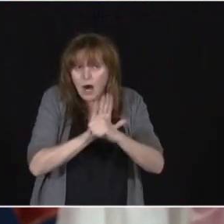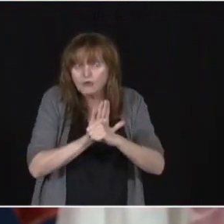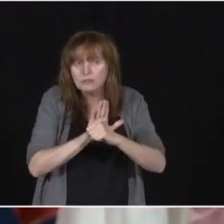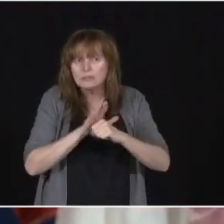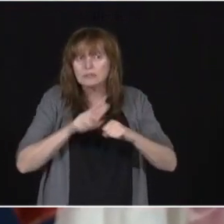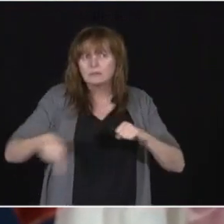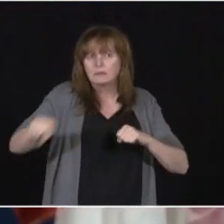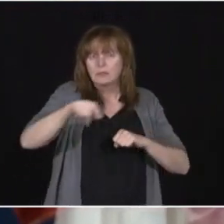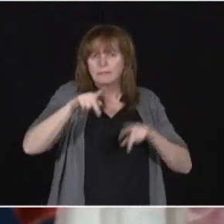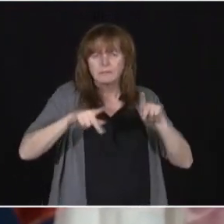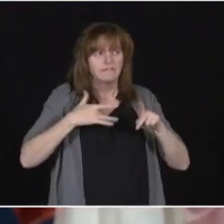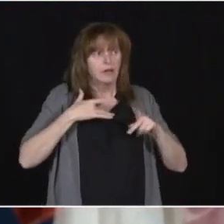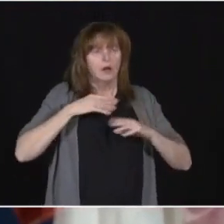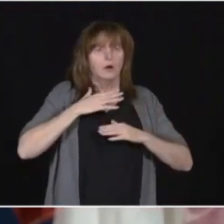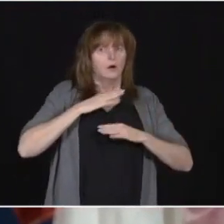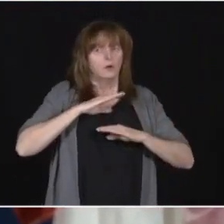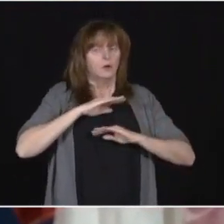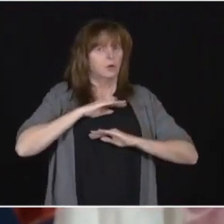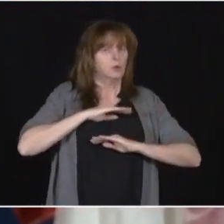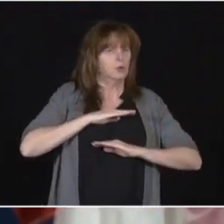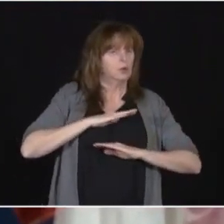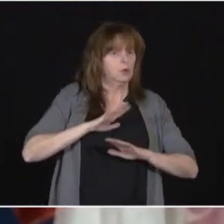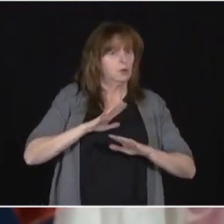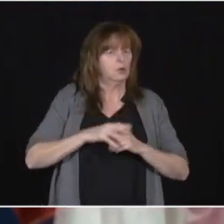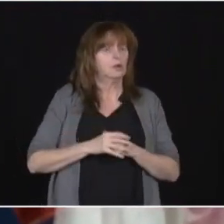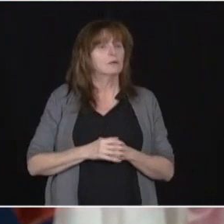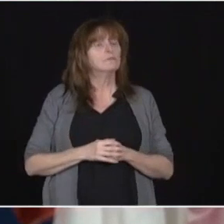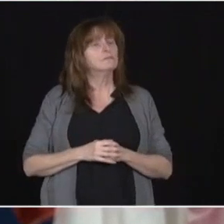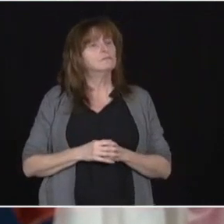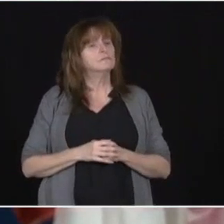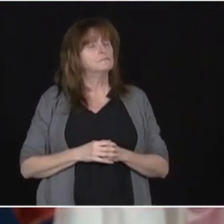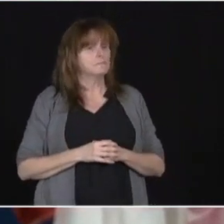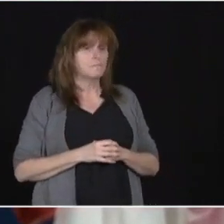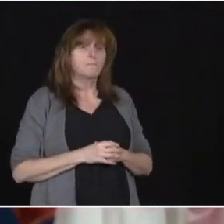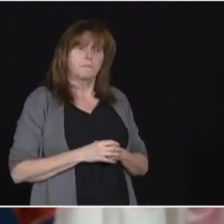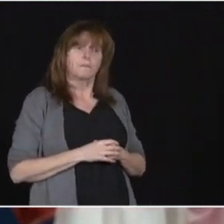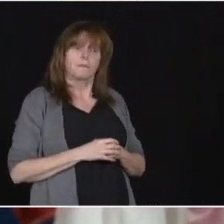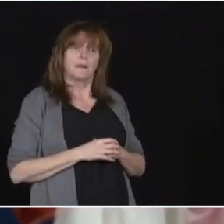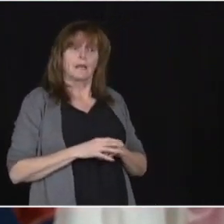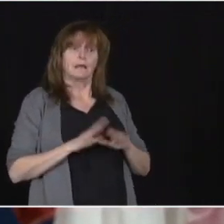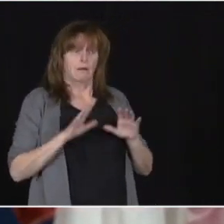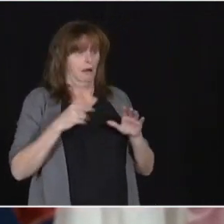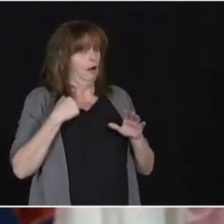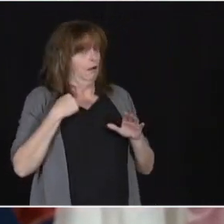A kind of shocked me too. But in saying that, we have a strong plan to ramp up the testing.